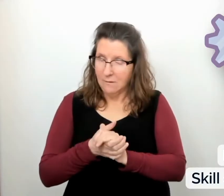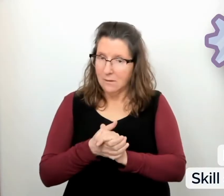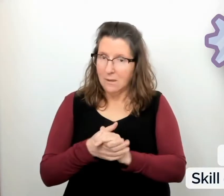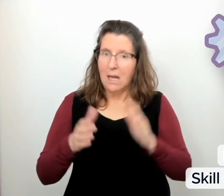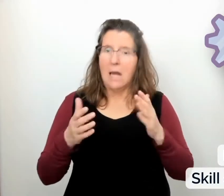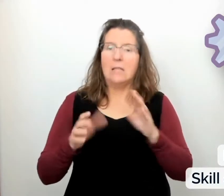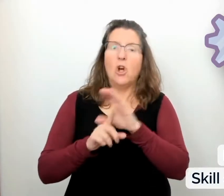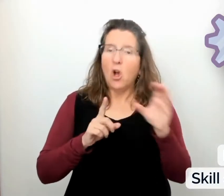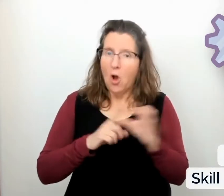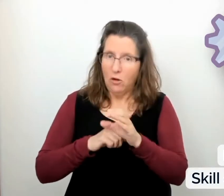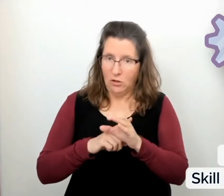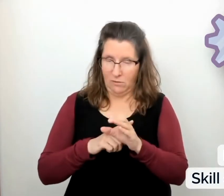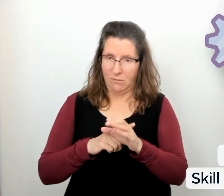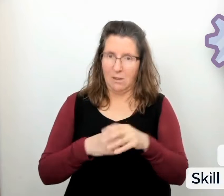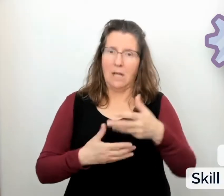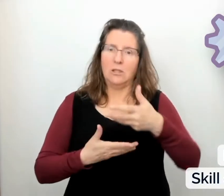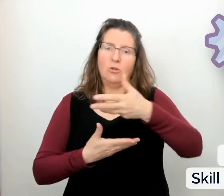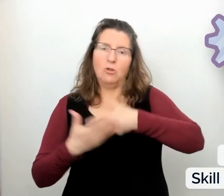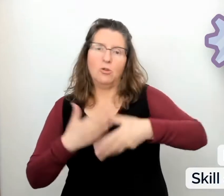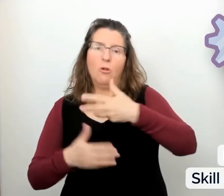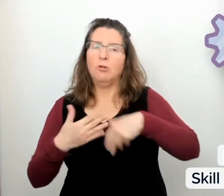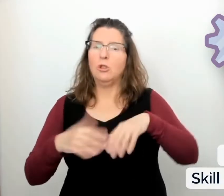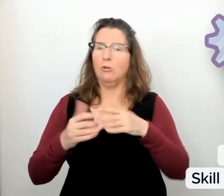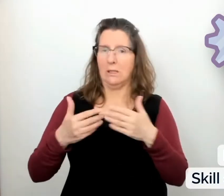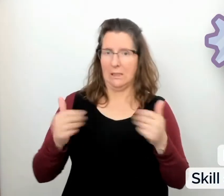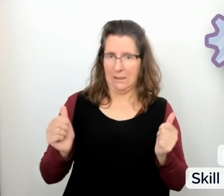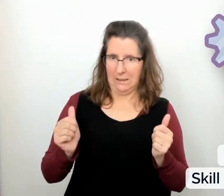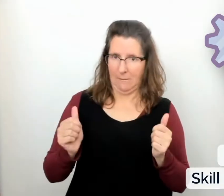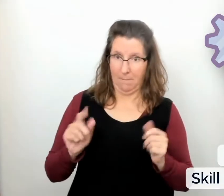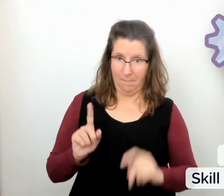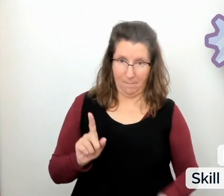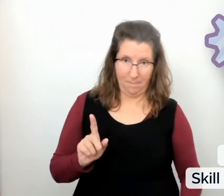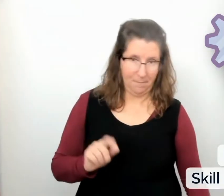It's the underpinning beliefs, culture, and social systems you need to understand.